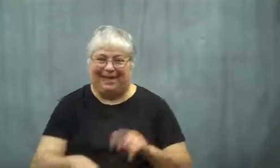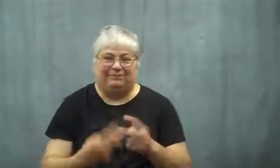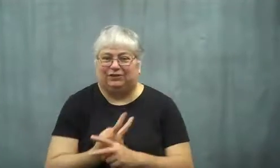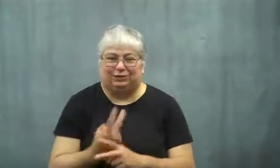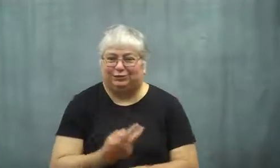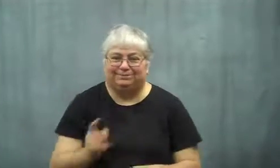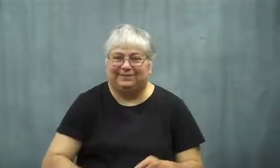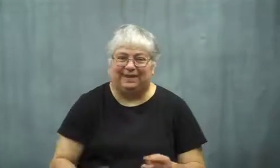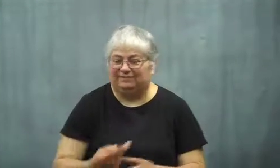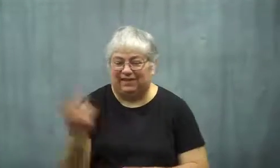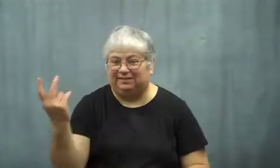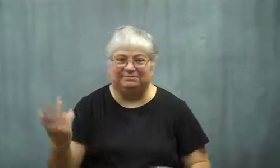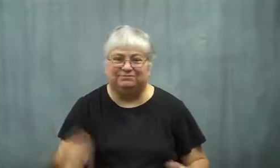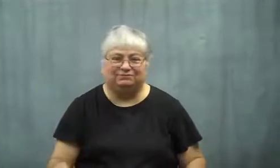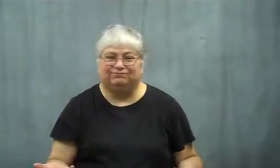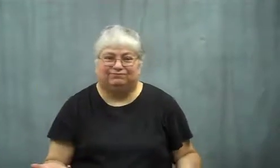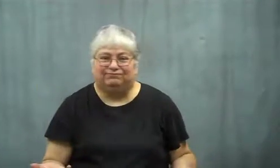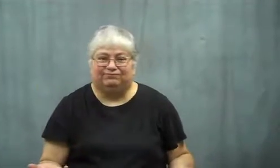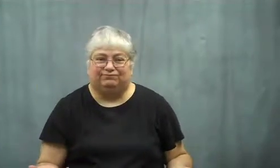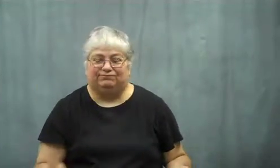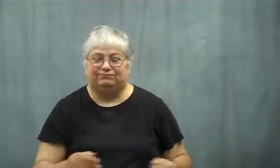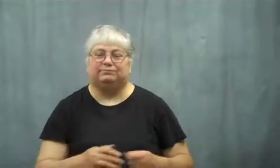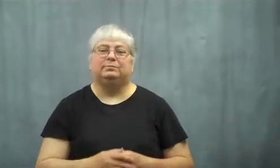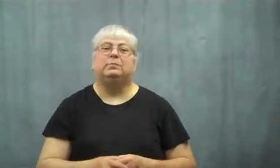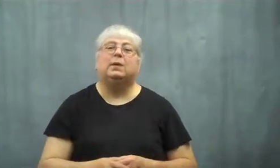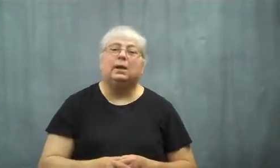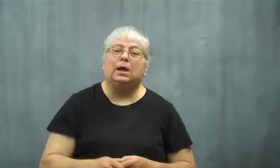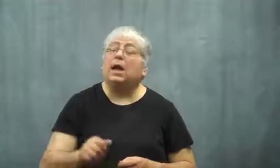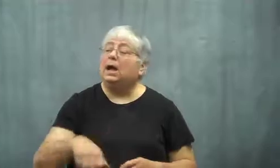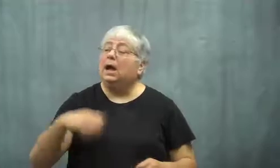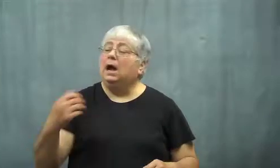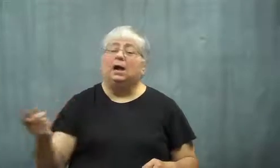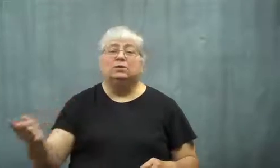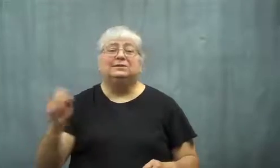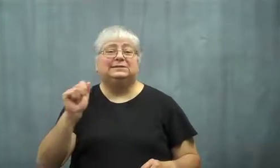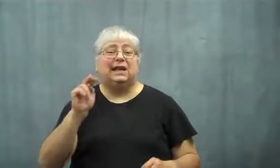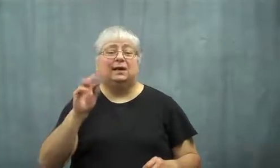They were not able to determine who it was.